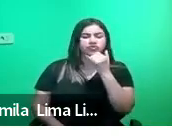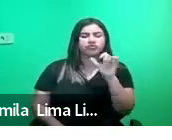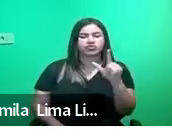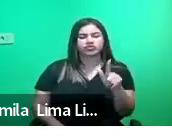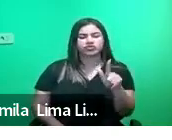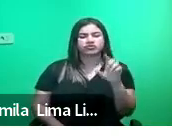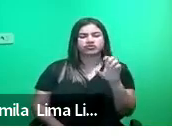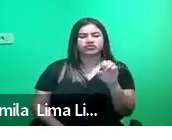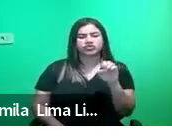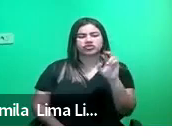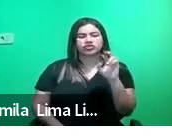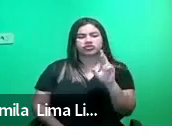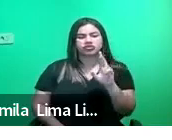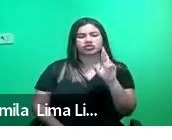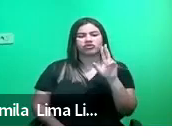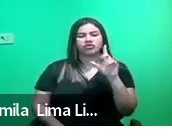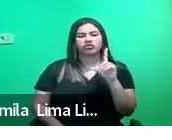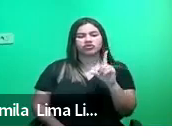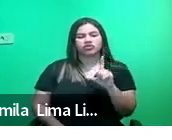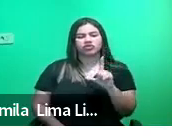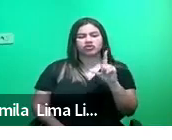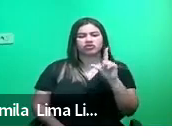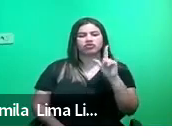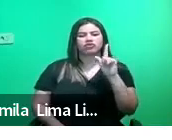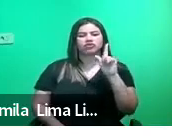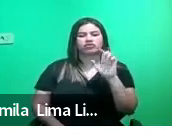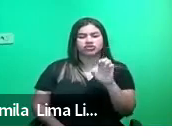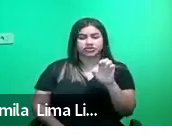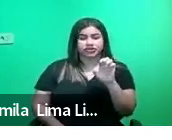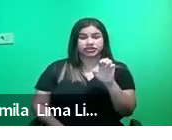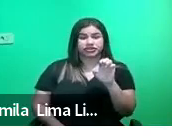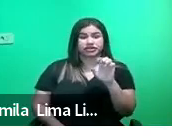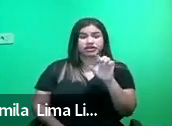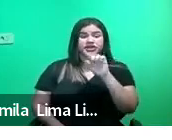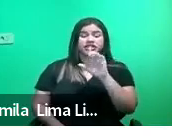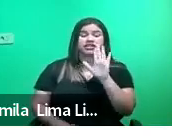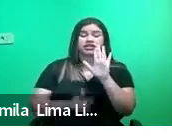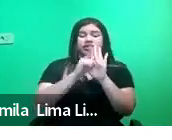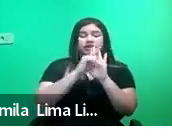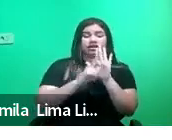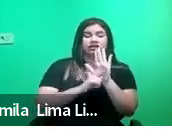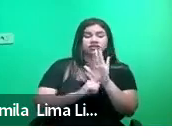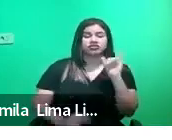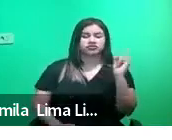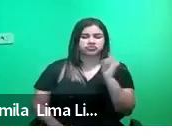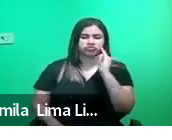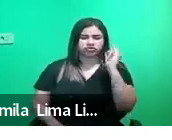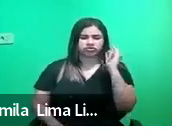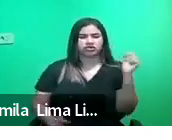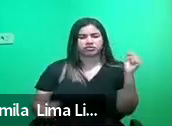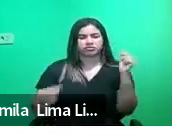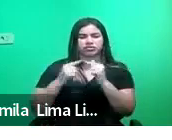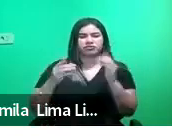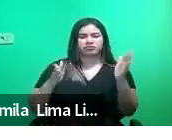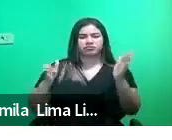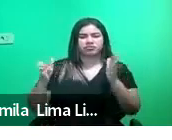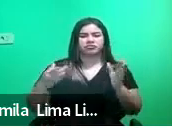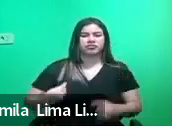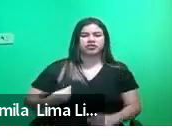Road to Language for Babies, which is seems to be a a promise thing for if he got a promise thing for if you got ski in fact , what's fact, what's it